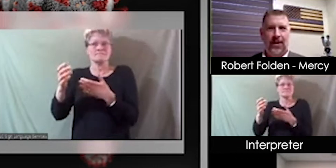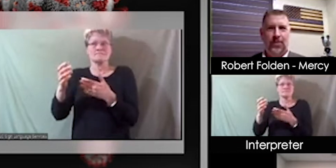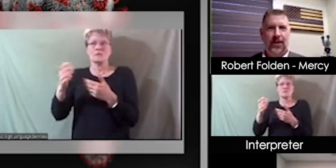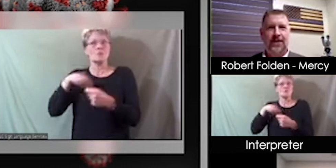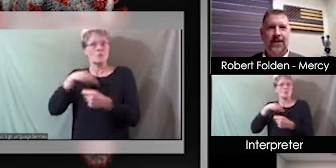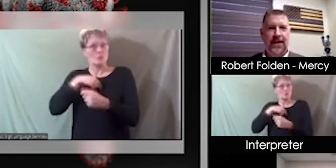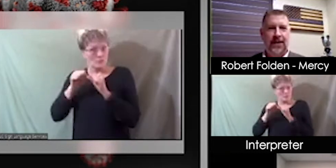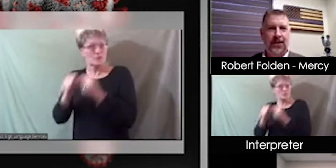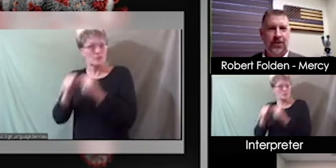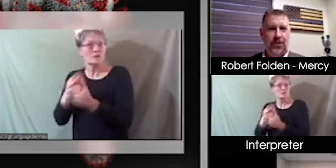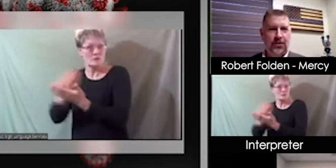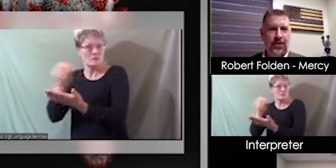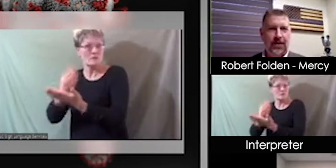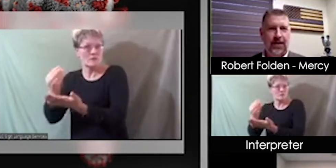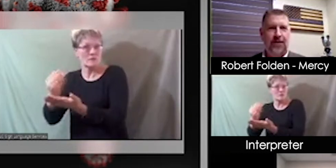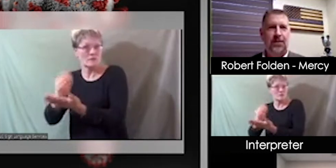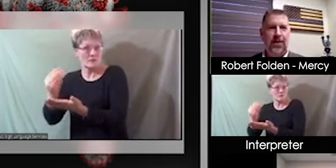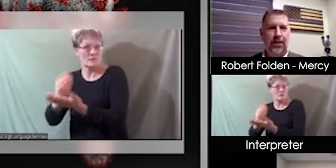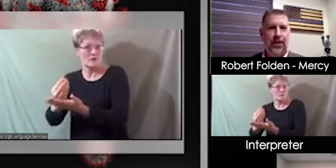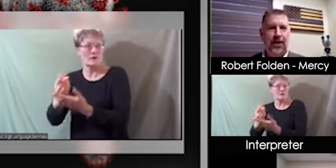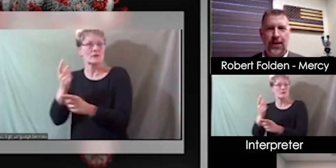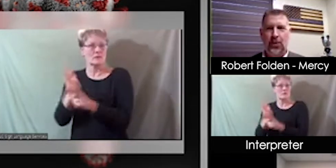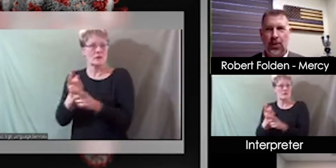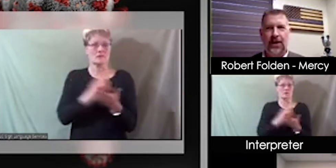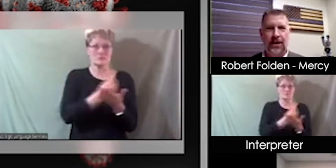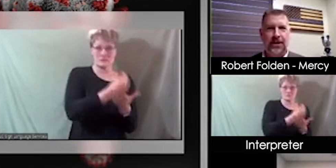we had plenty to get us through for the next month. I think we're going to